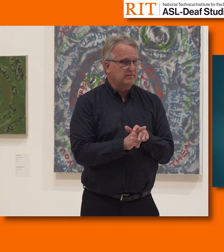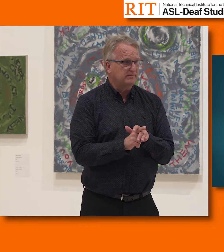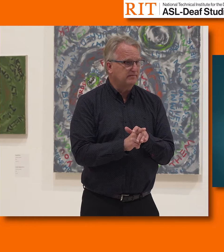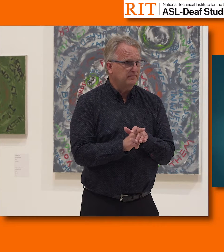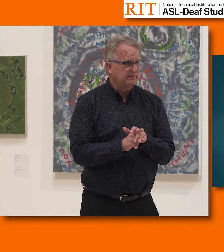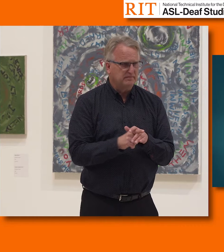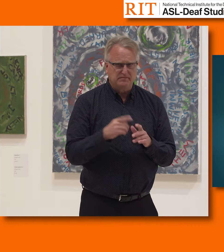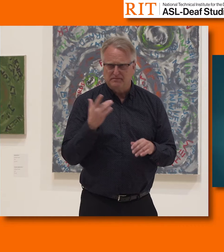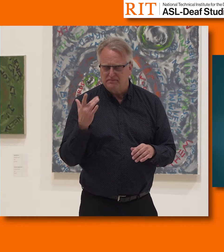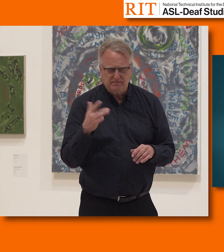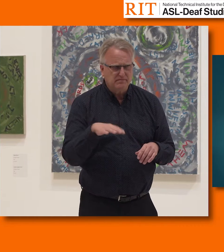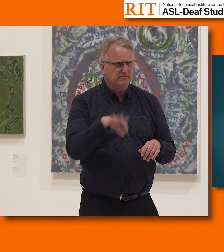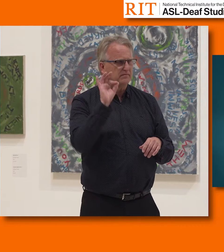and we didn't have an interpreter.